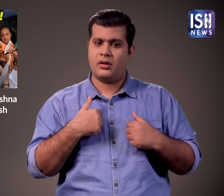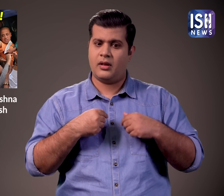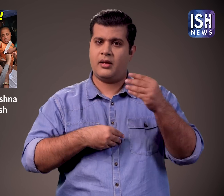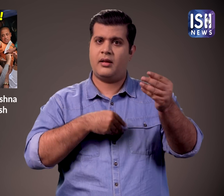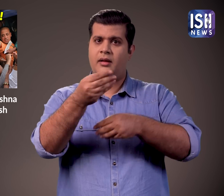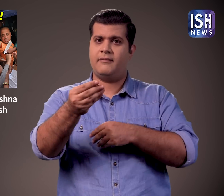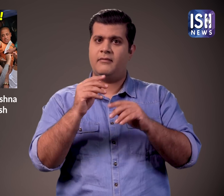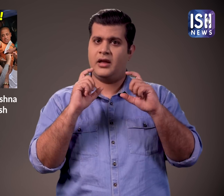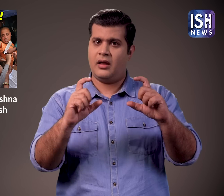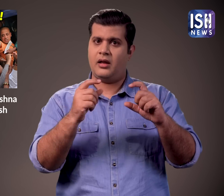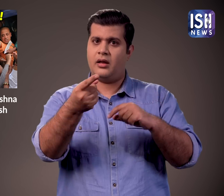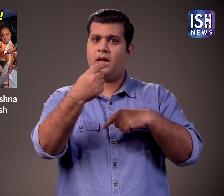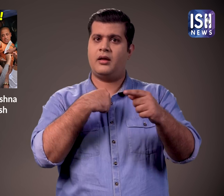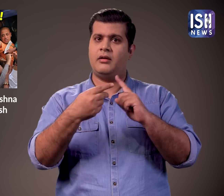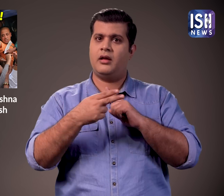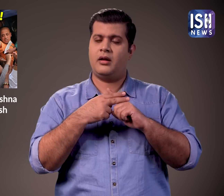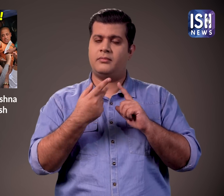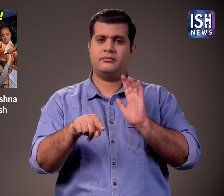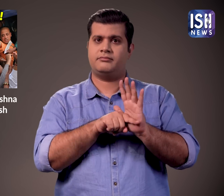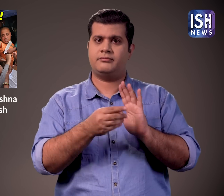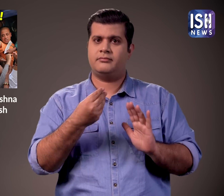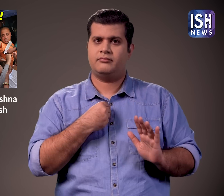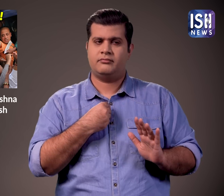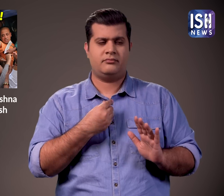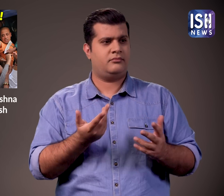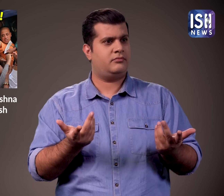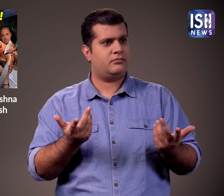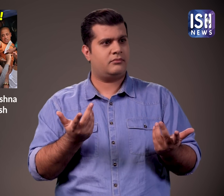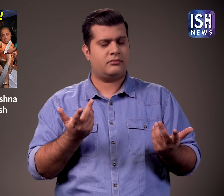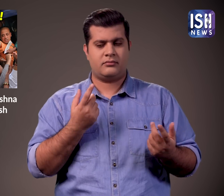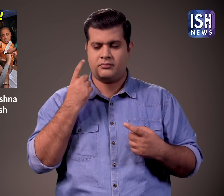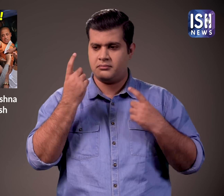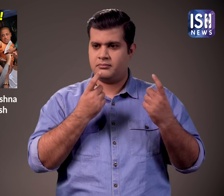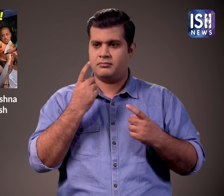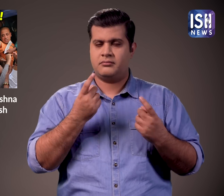Accussing them in return for care! Absolutely shocking!